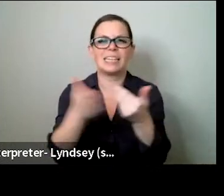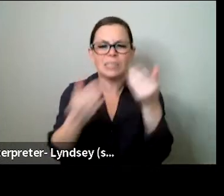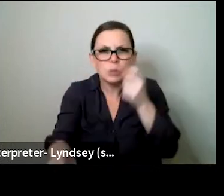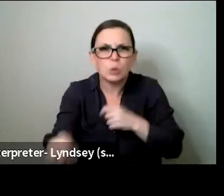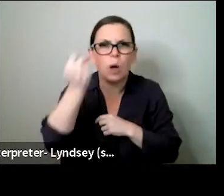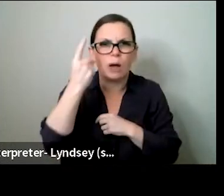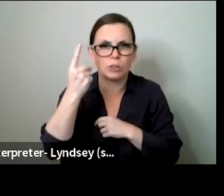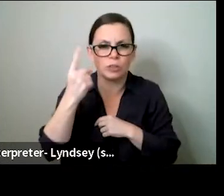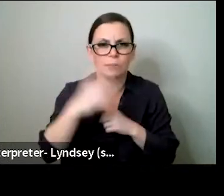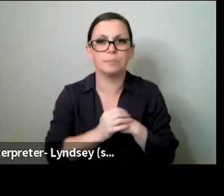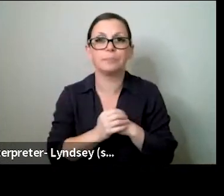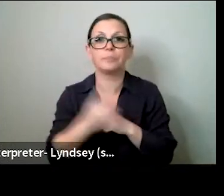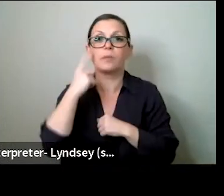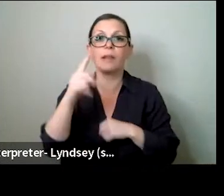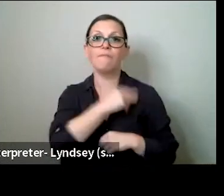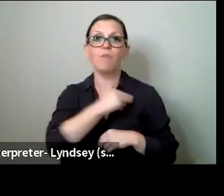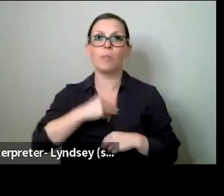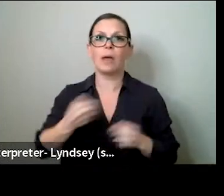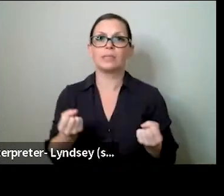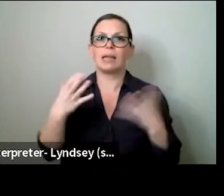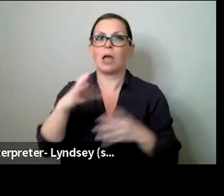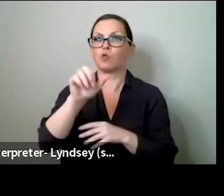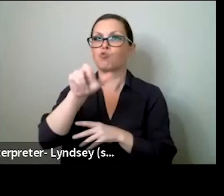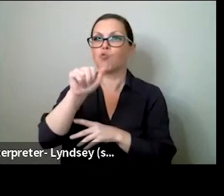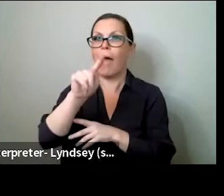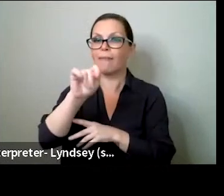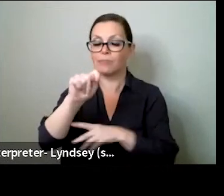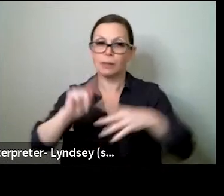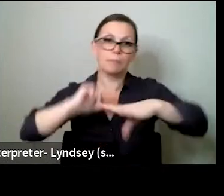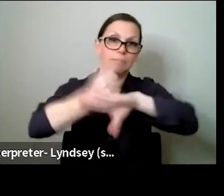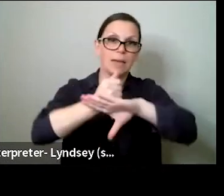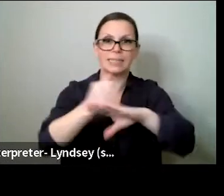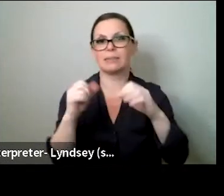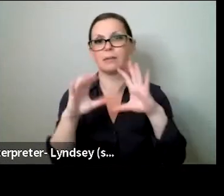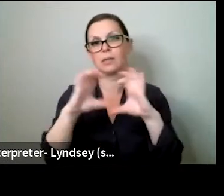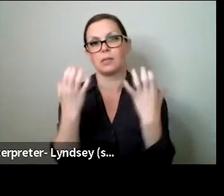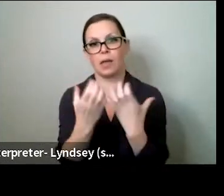There are lots of craft-based classes as well. And if we look at the next slide,